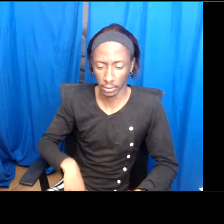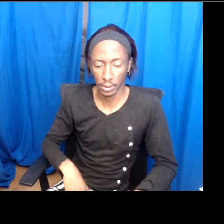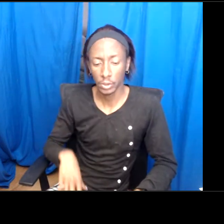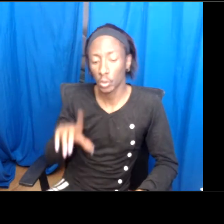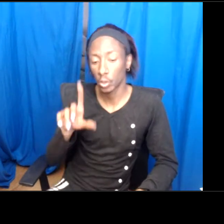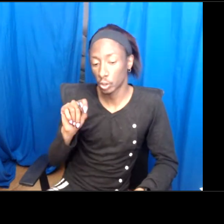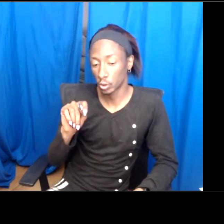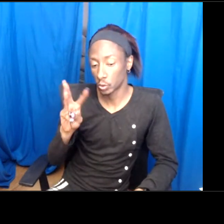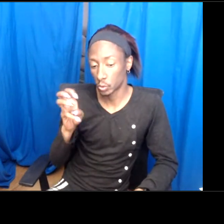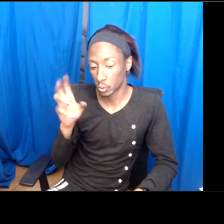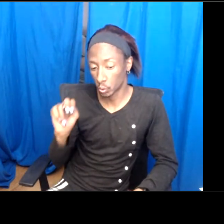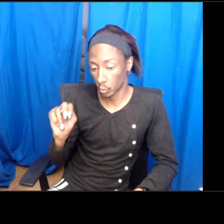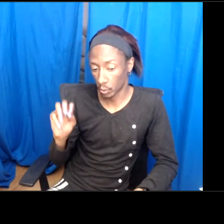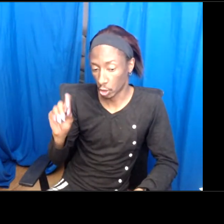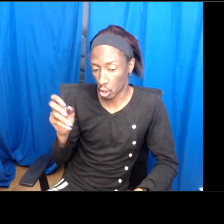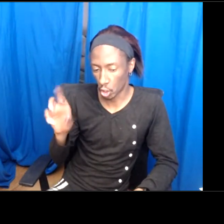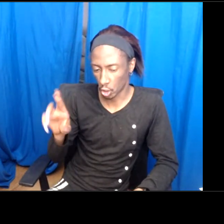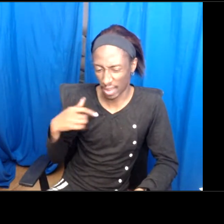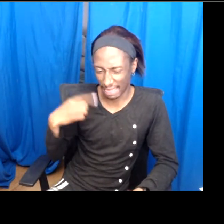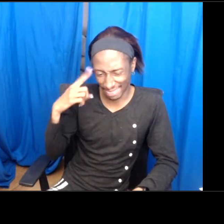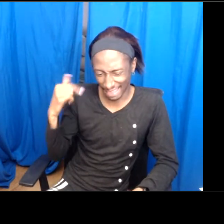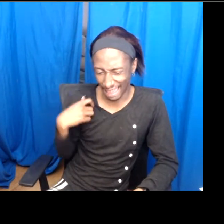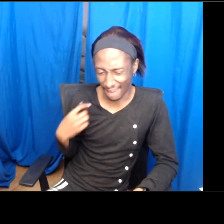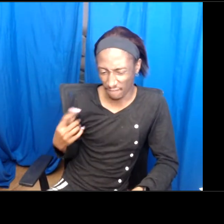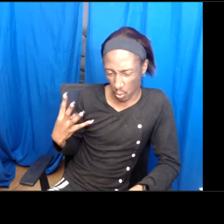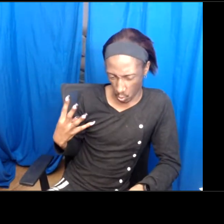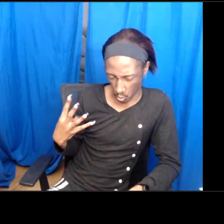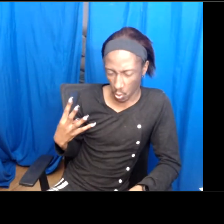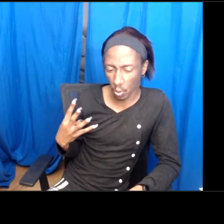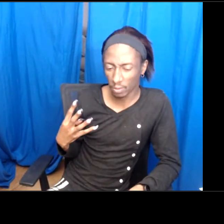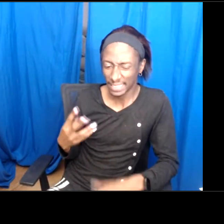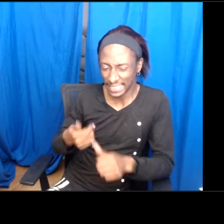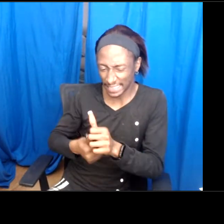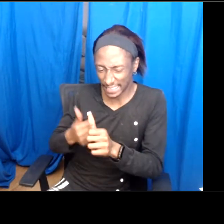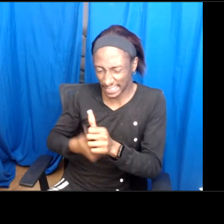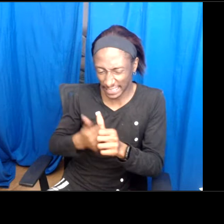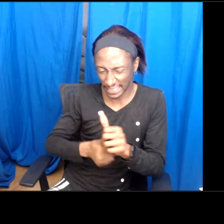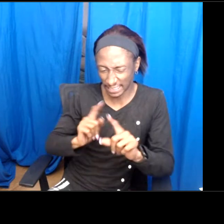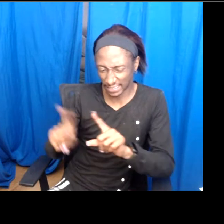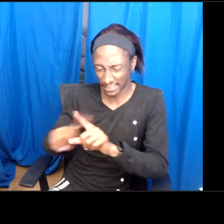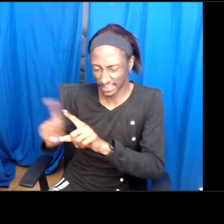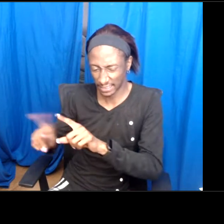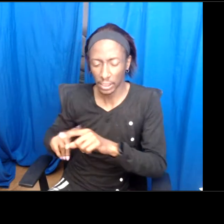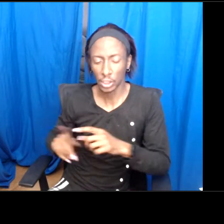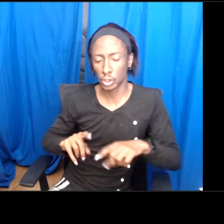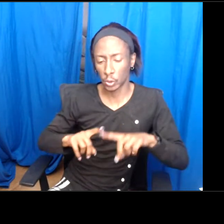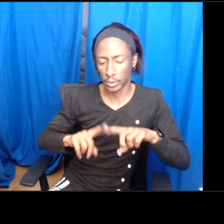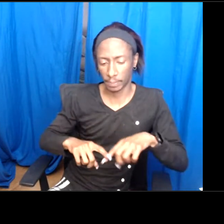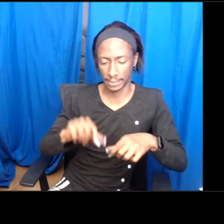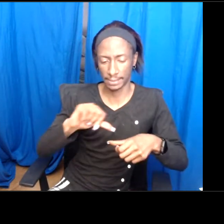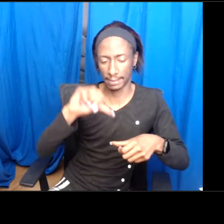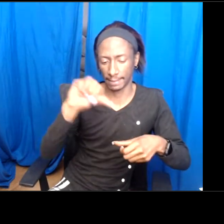The fleet has I think four Otters and each one is configured a little differently. So it depends on the auxiliary fuel tanks that we have.